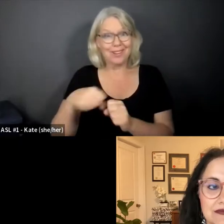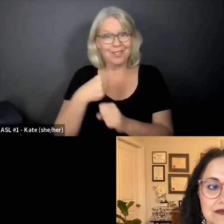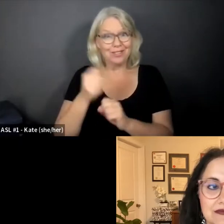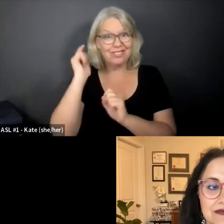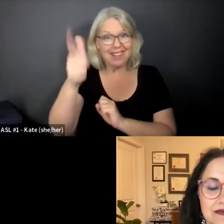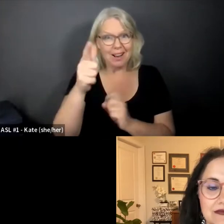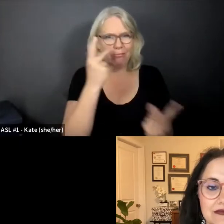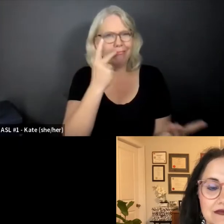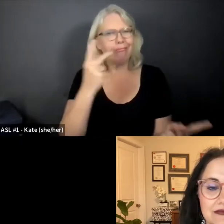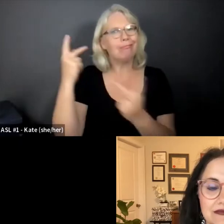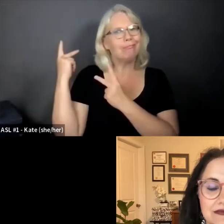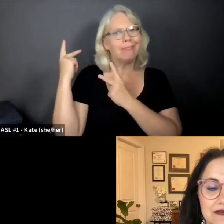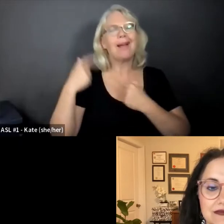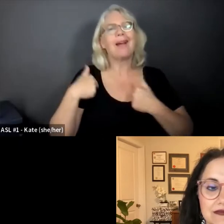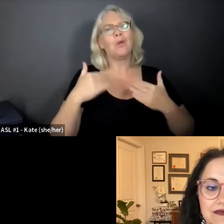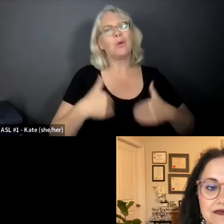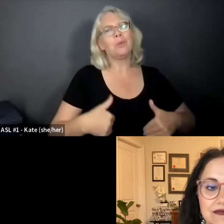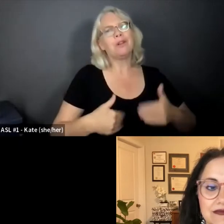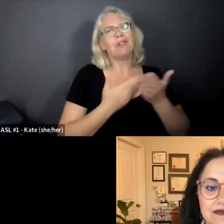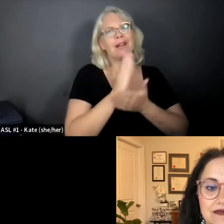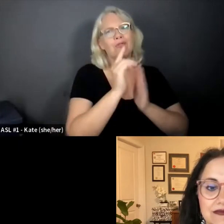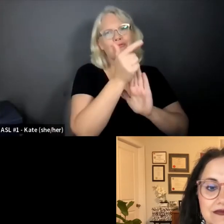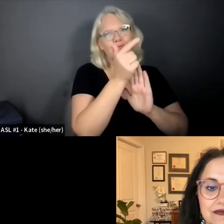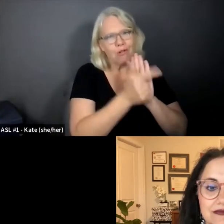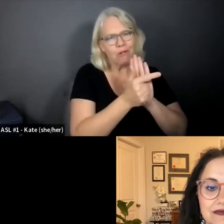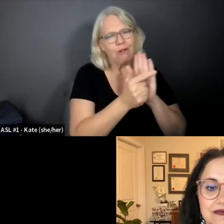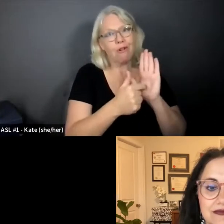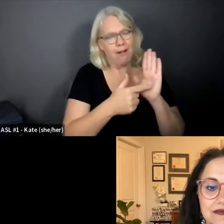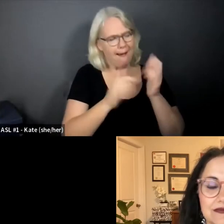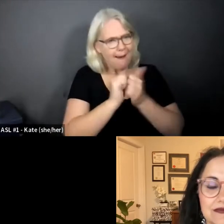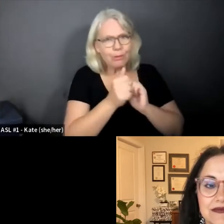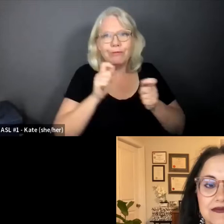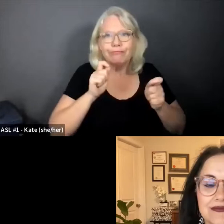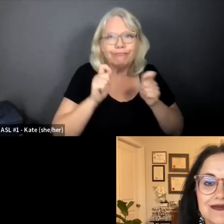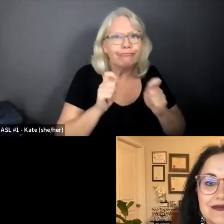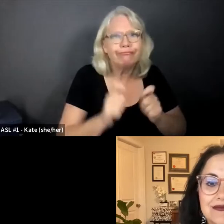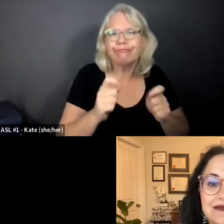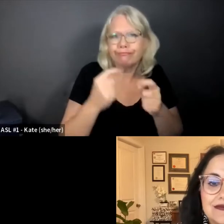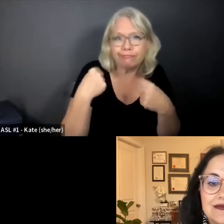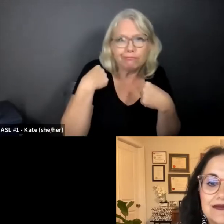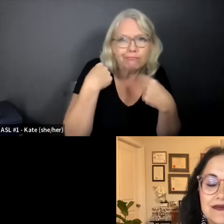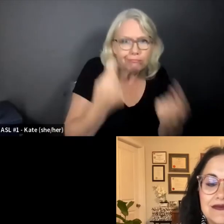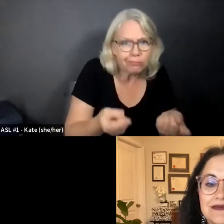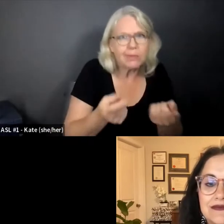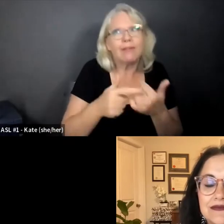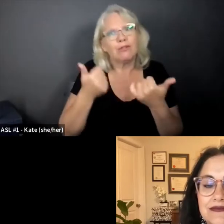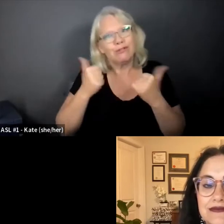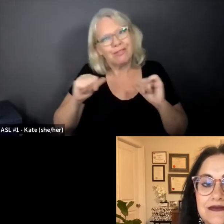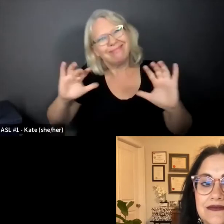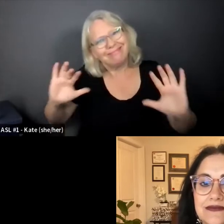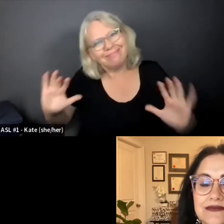TO BE USED TO ADVANCE THE AGENDA OF FULL INCLUSION AND FULL EQUALITY OF PERSONS WITH DISABILITIES.